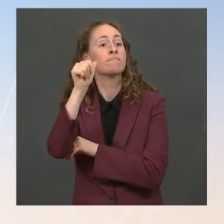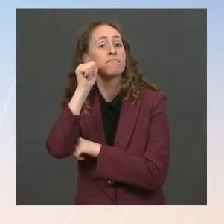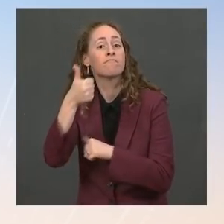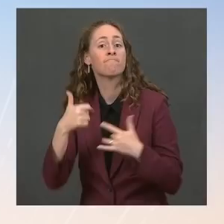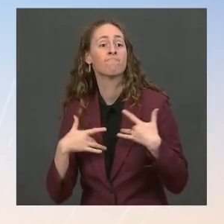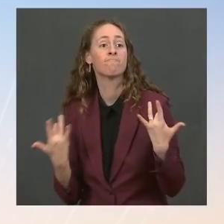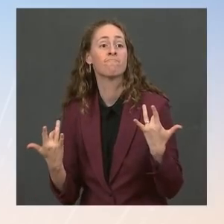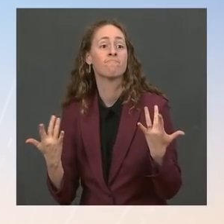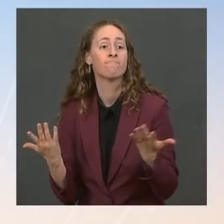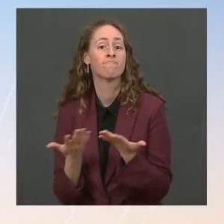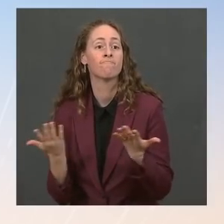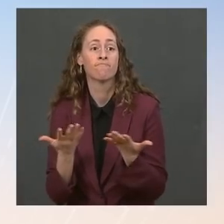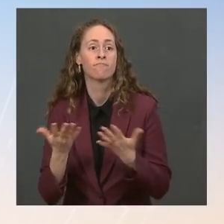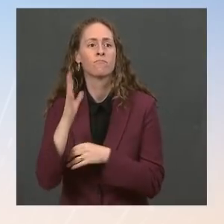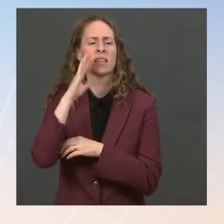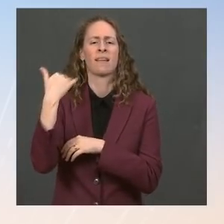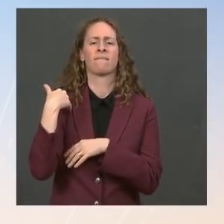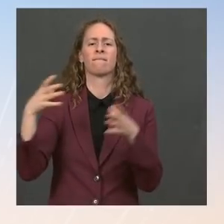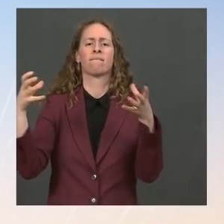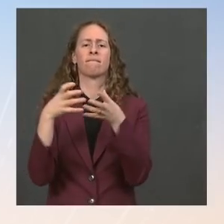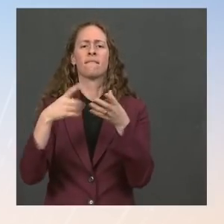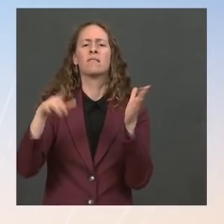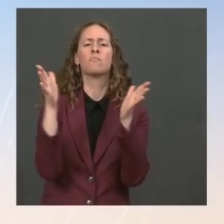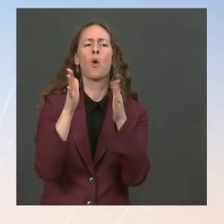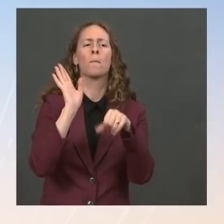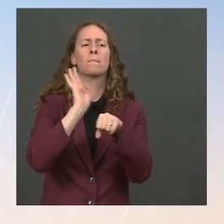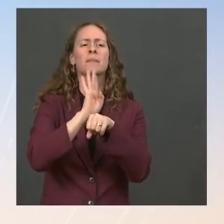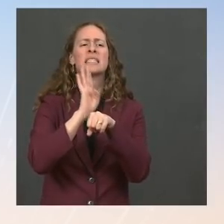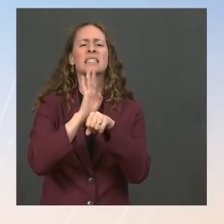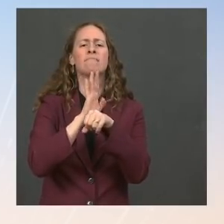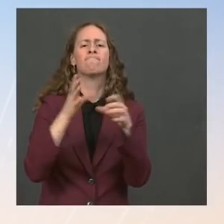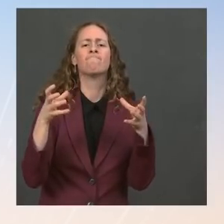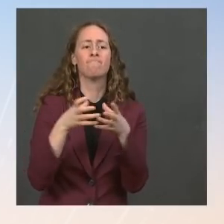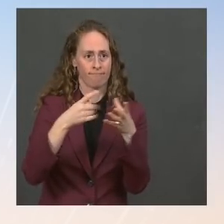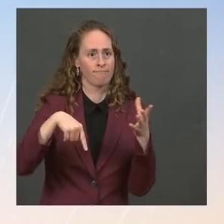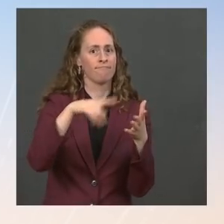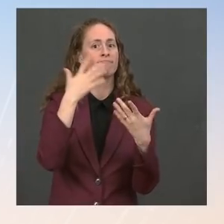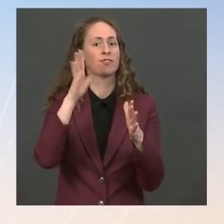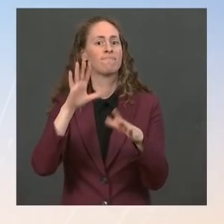is set to consider the nomination of Dilawar Sieed [sic] -- Syed, excuse me --